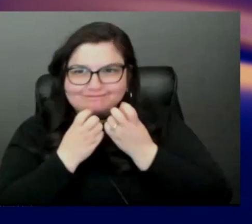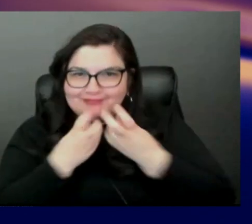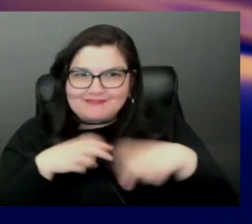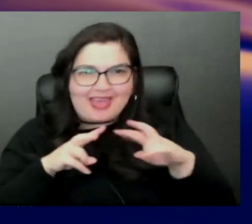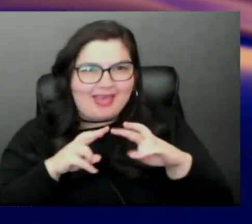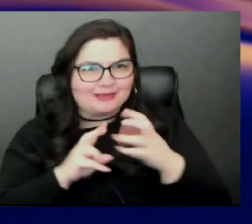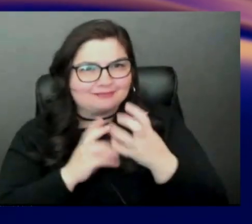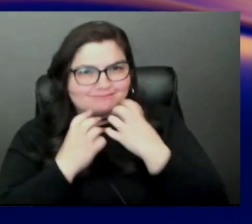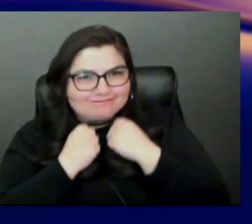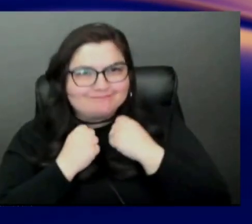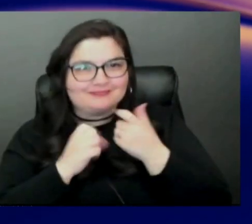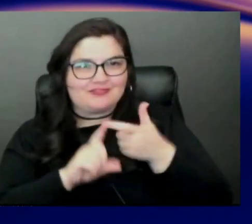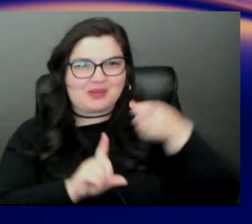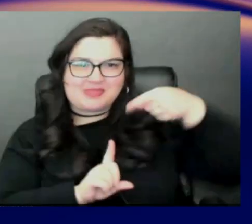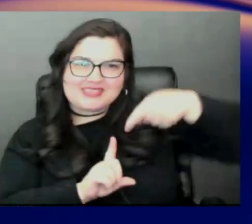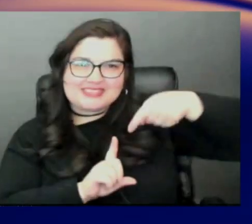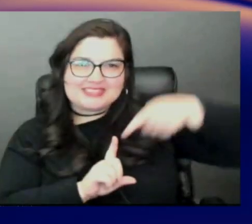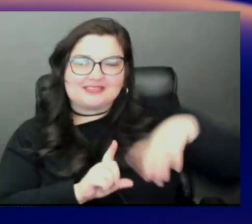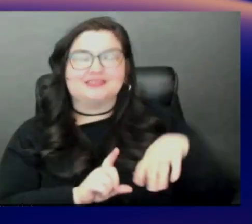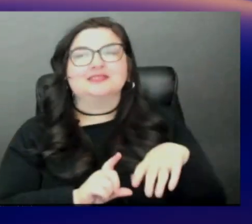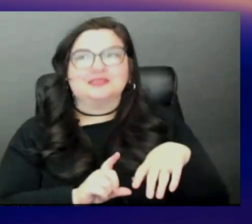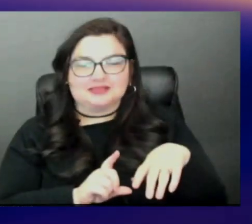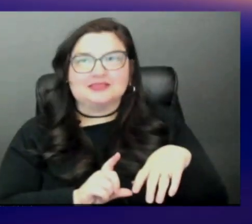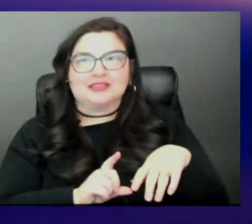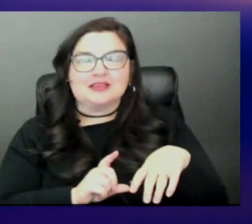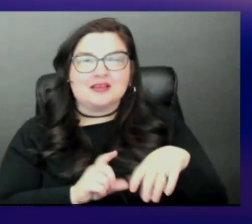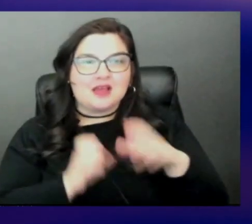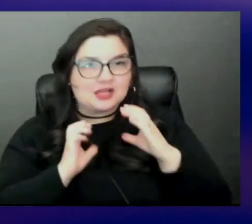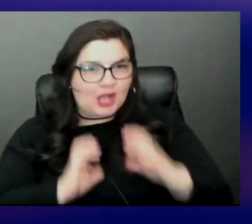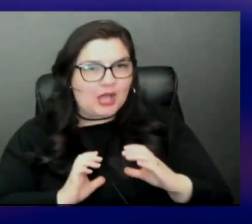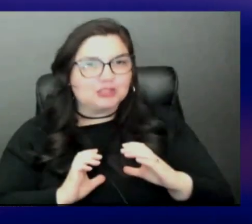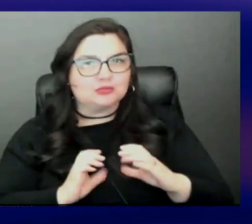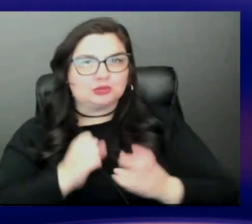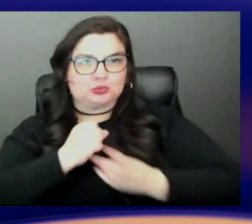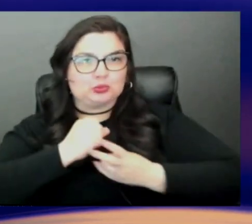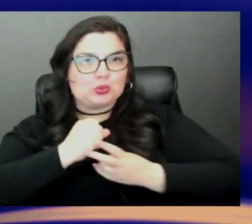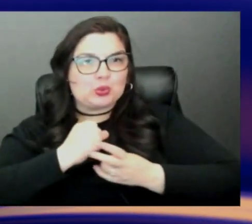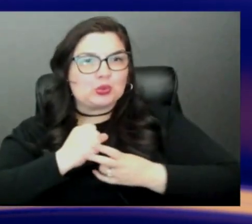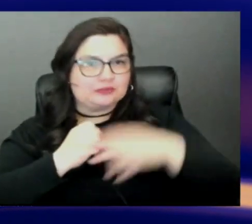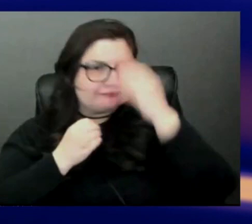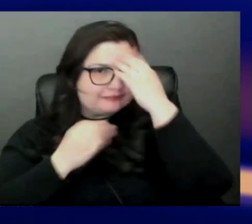We recognize that a lot of folks are just throwing data in S3 but they have sources elsewhere.